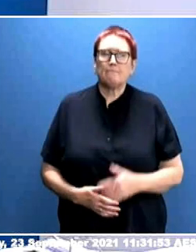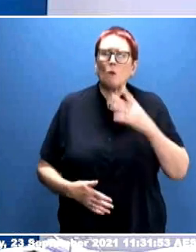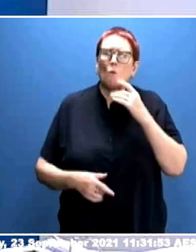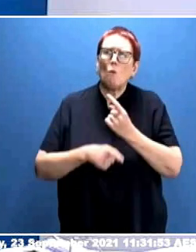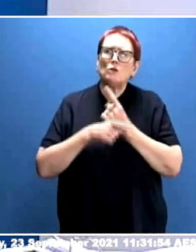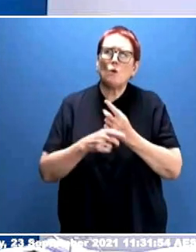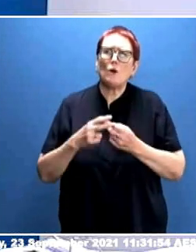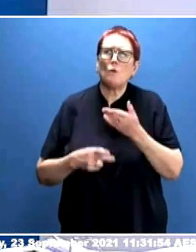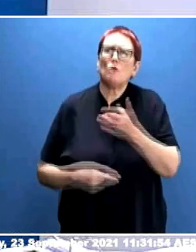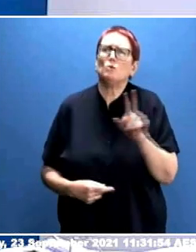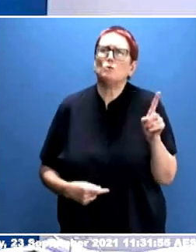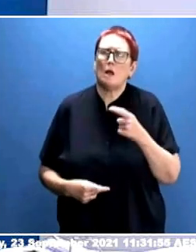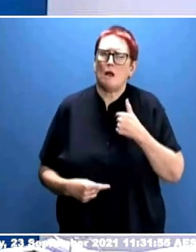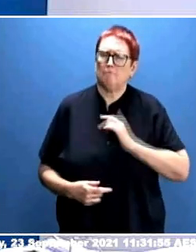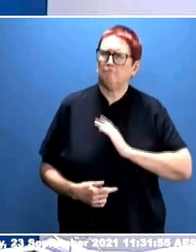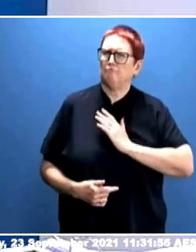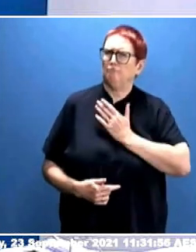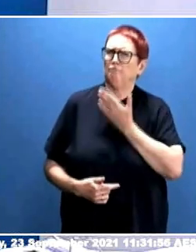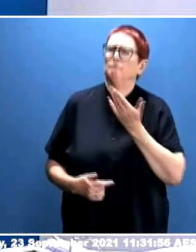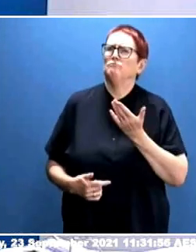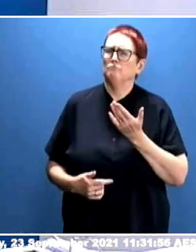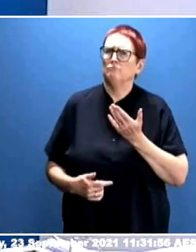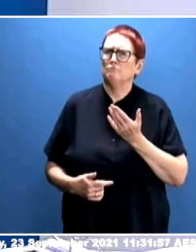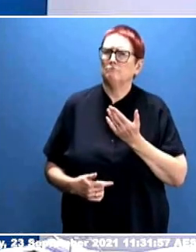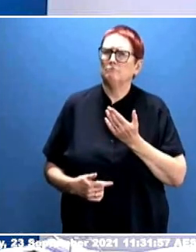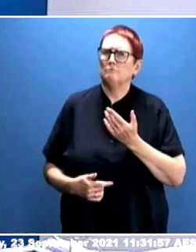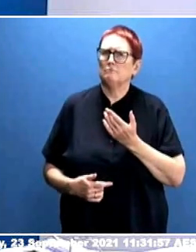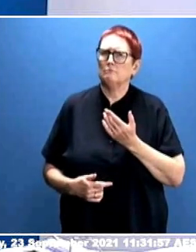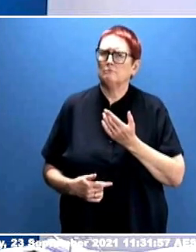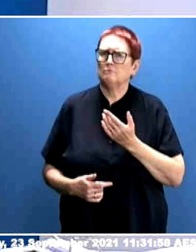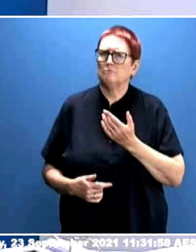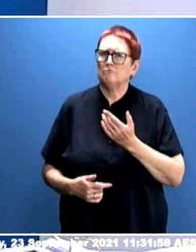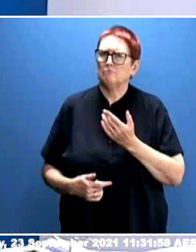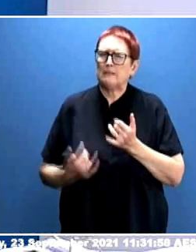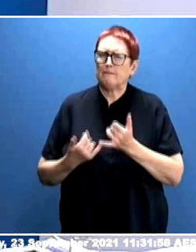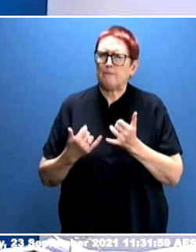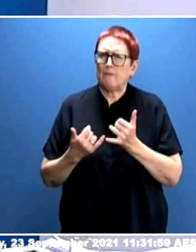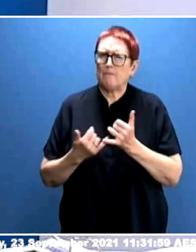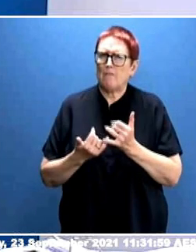as you say, that this is a very small proportion of a much larger group